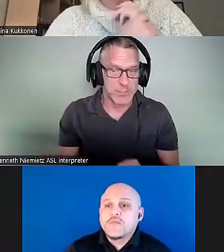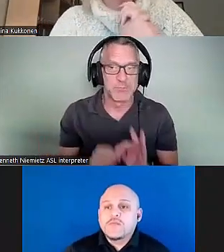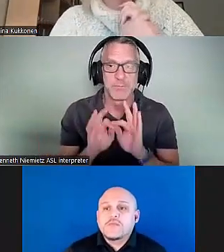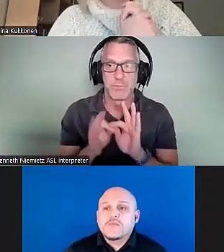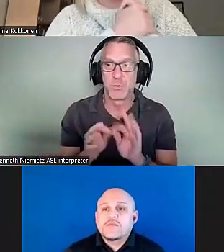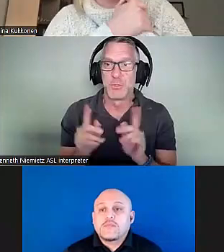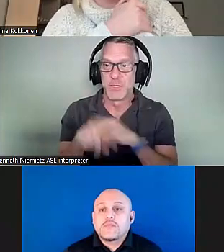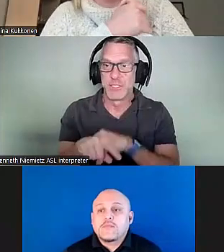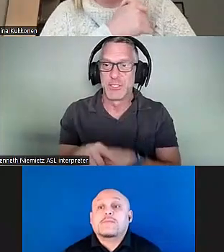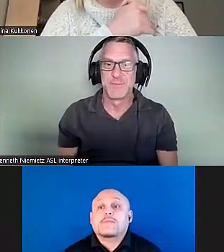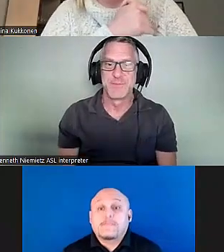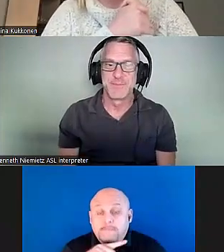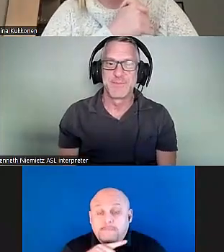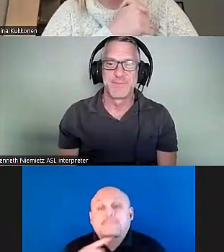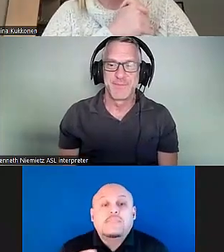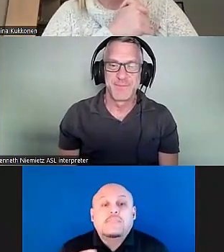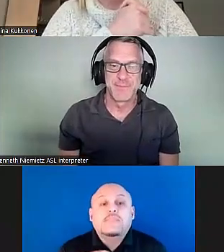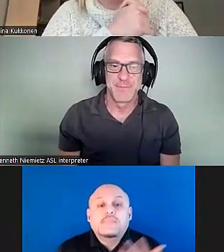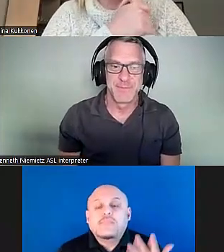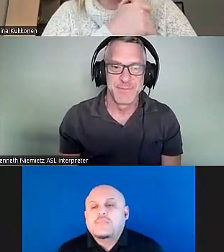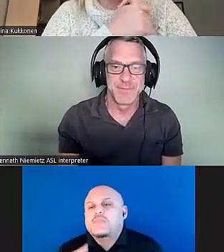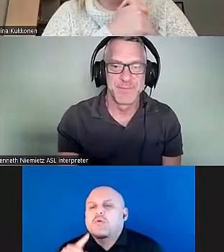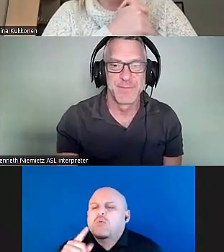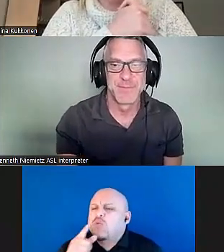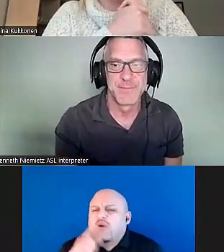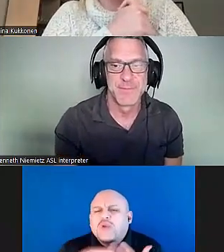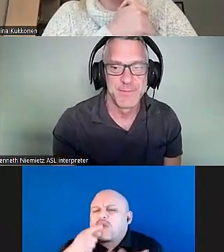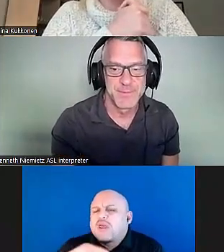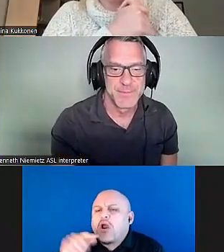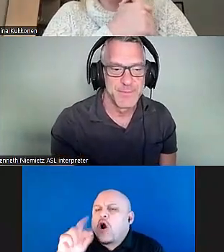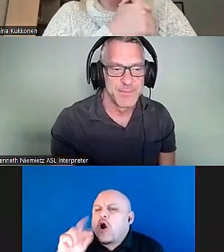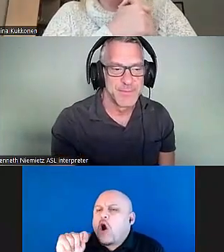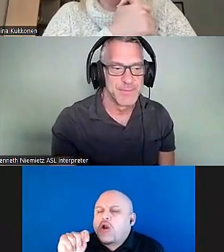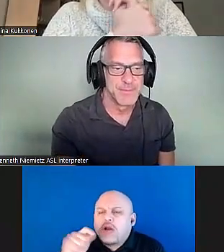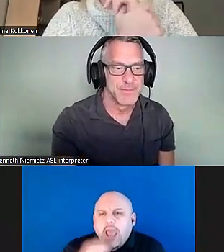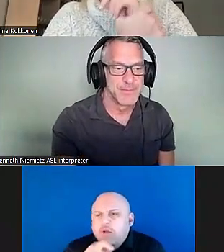Assumptions about art and art making. So arts-based approaches are predicated on